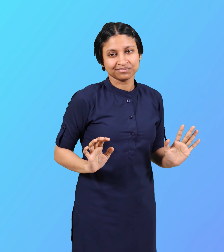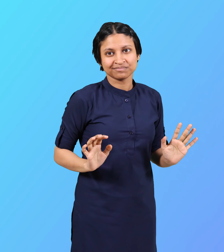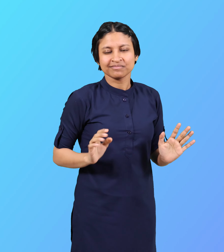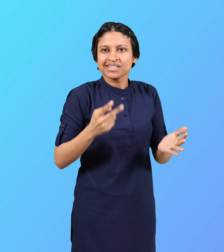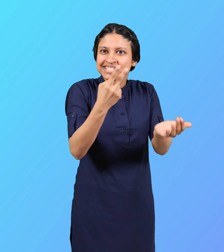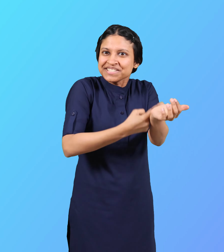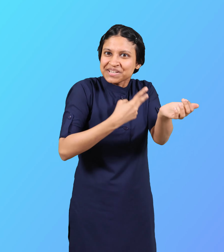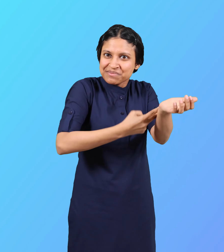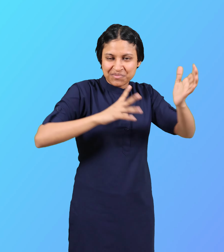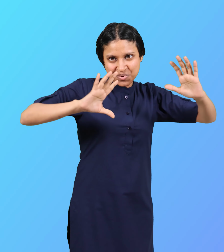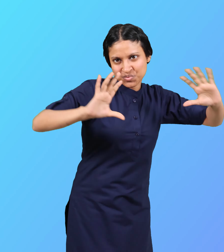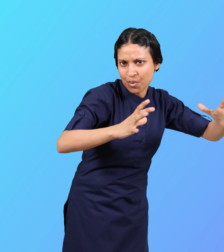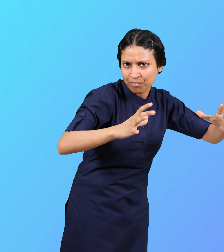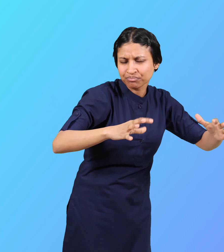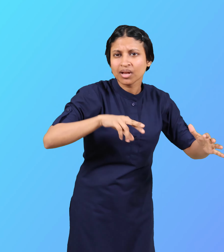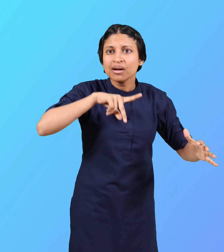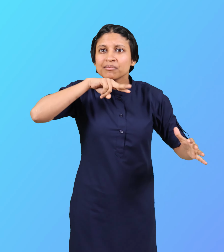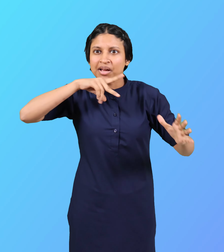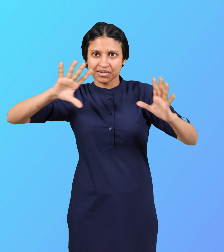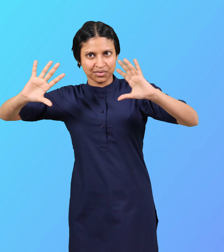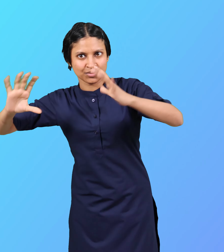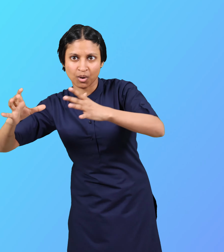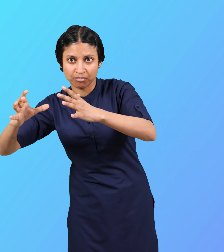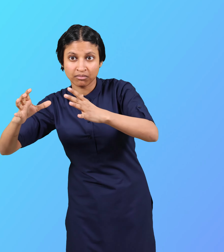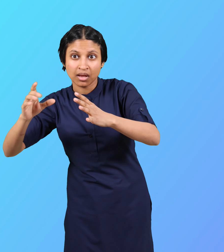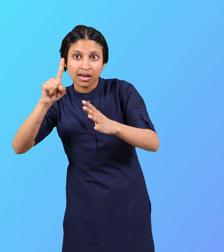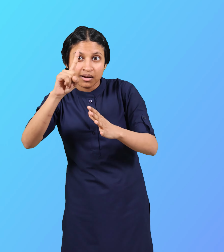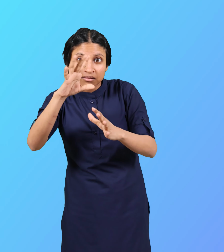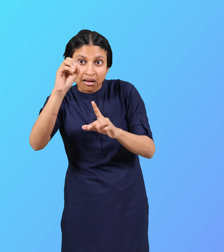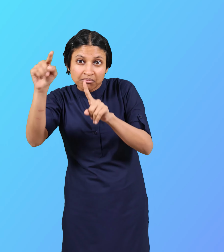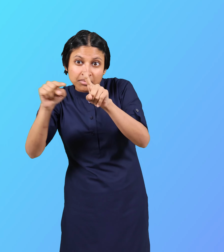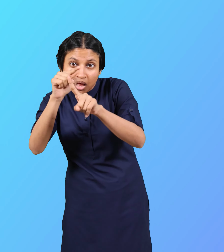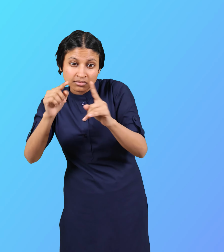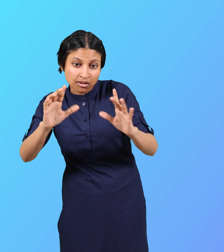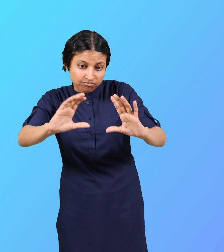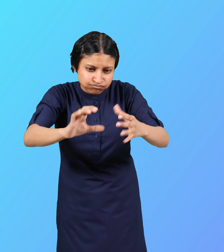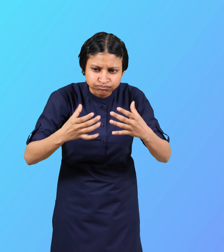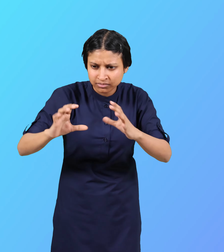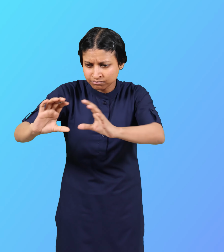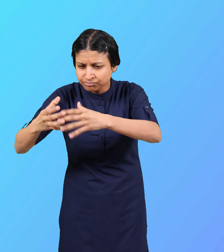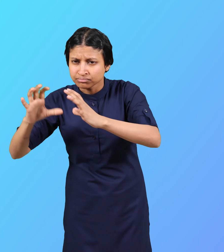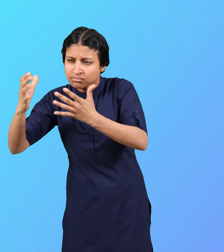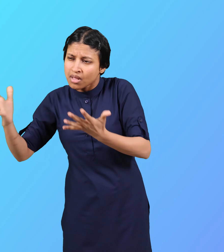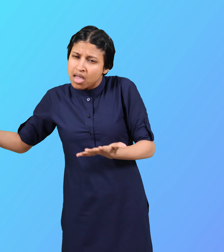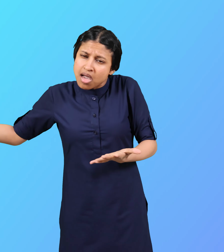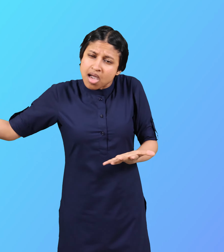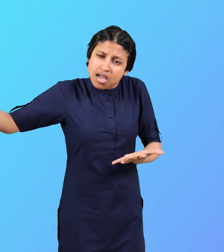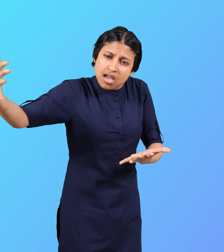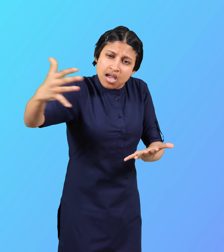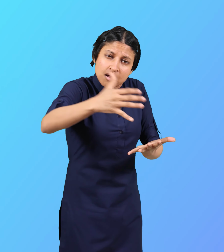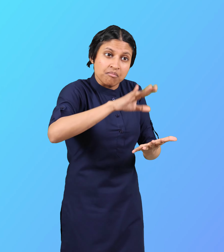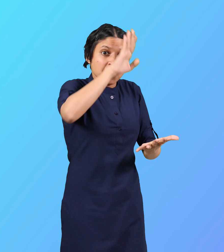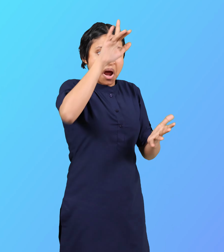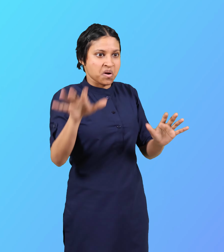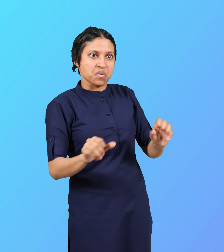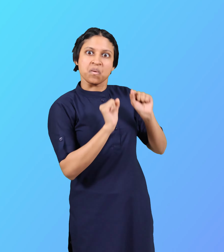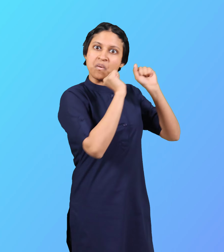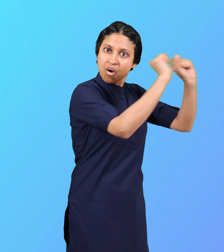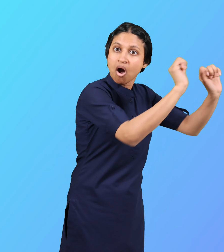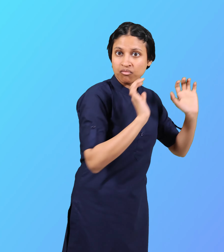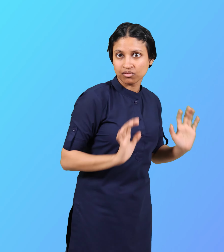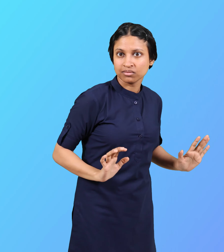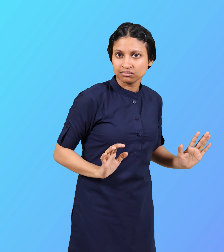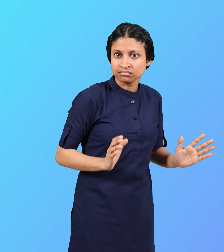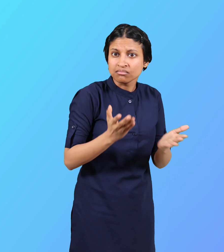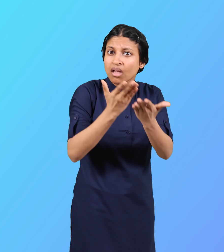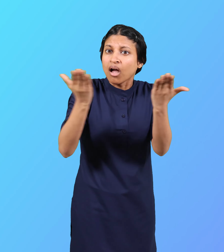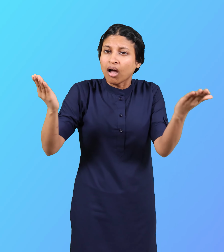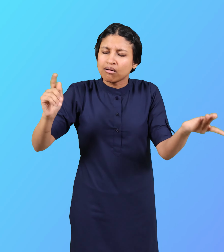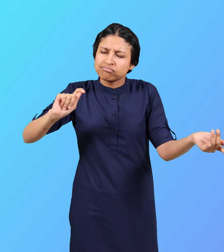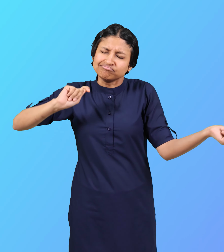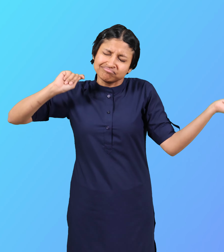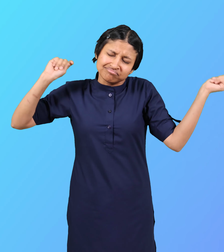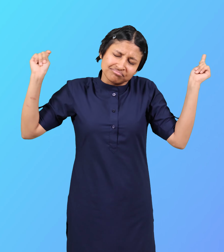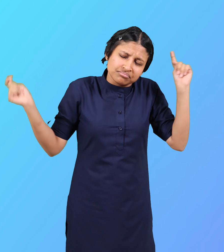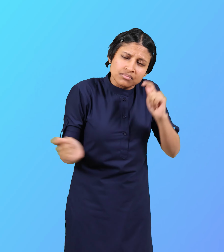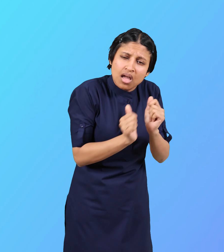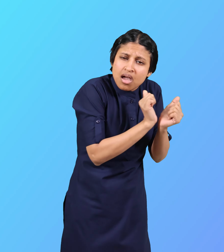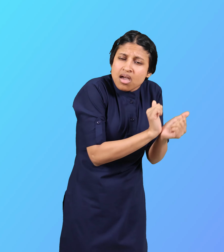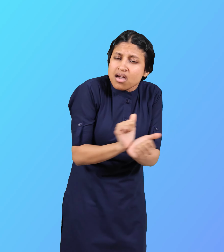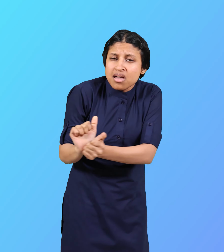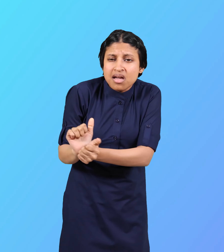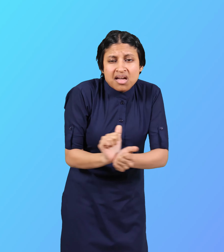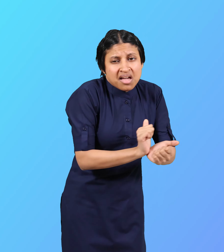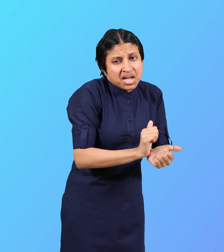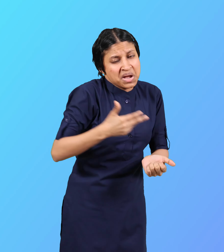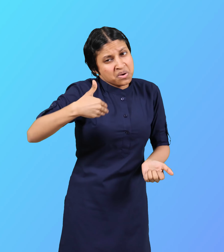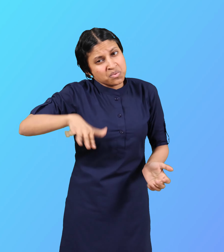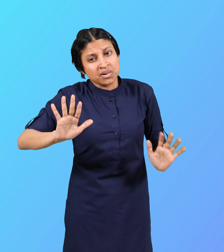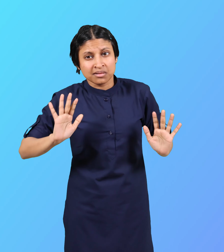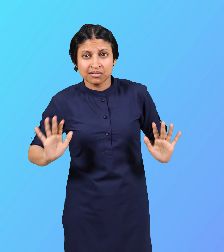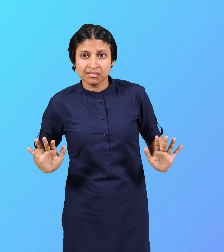He will take one-tenth of your flocks.“ And you yourselves will become slaves of this king.